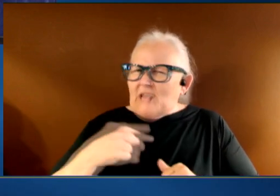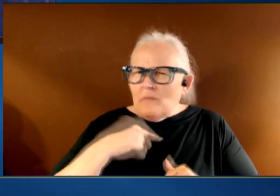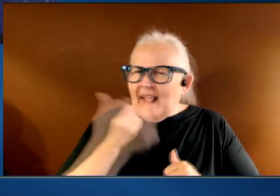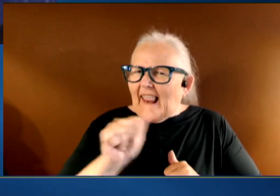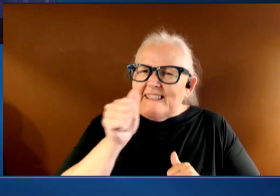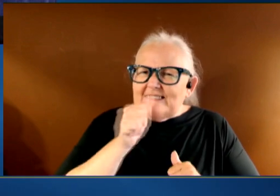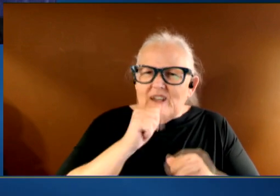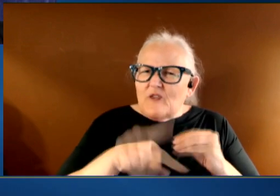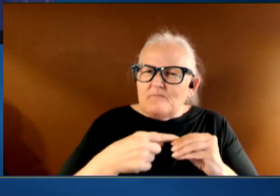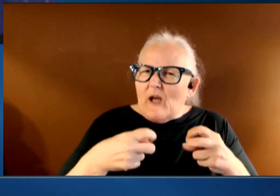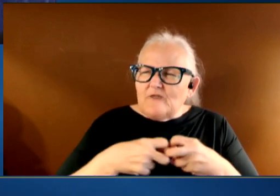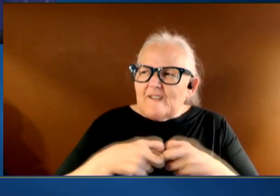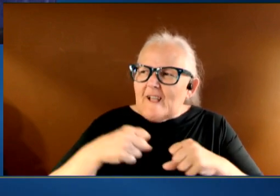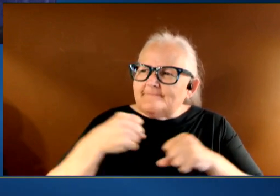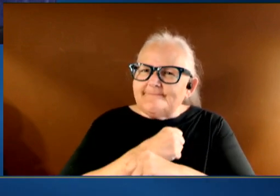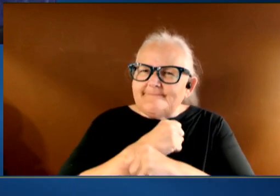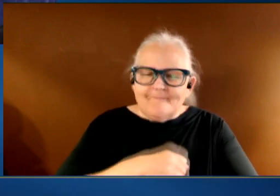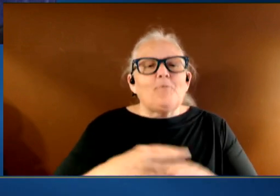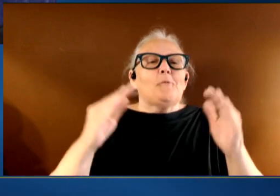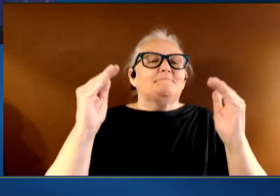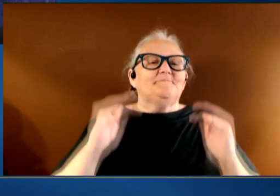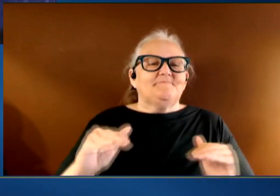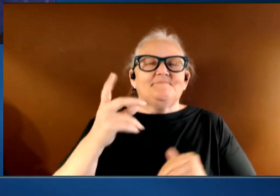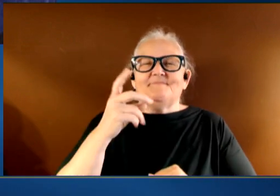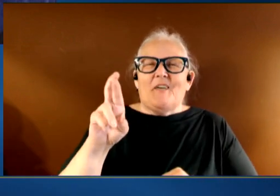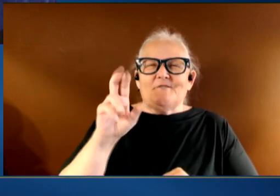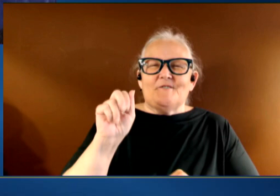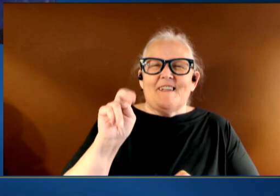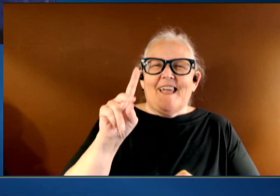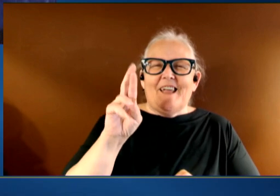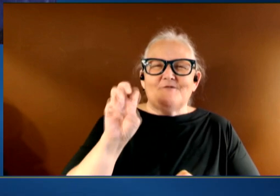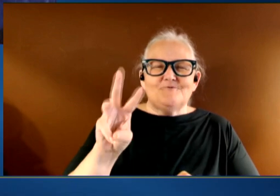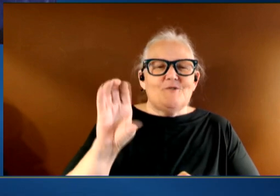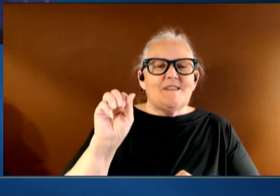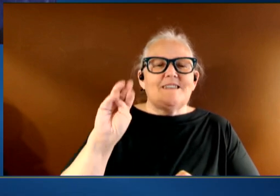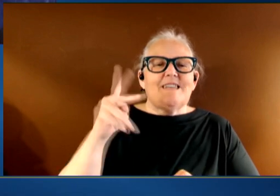Dr. Andrew Campbell, Director, Comprehensive Sickle Cell Disease Program at the Children's